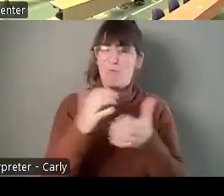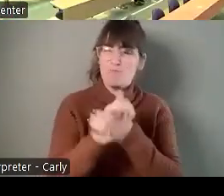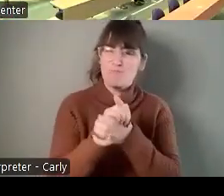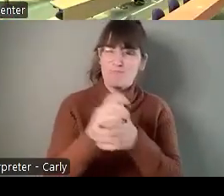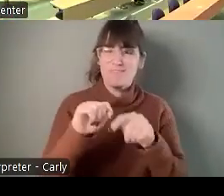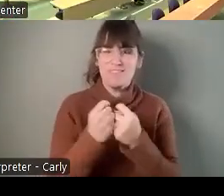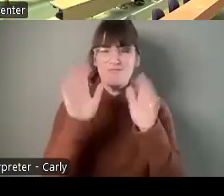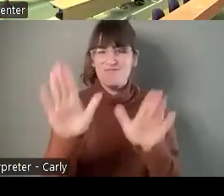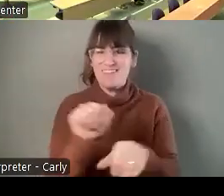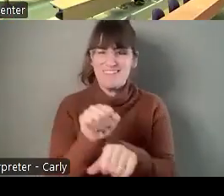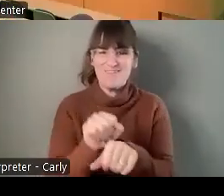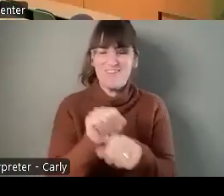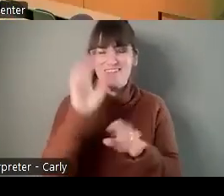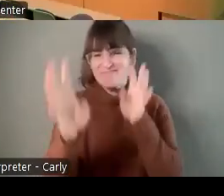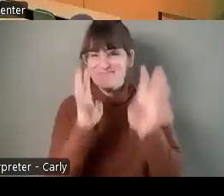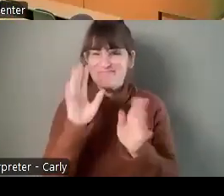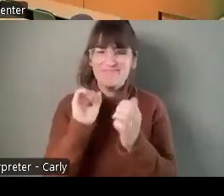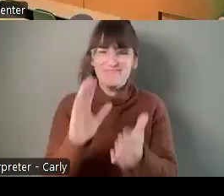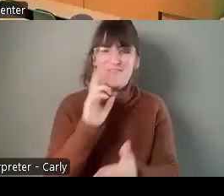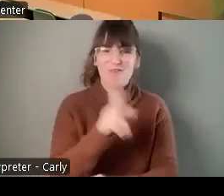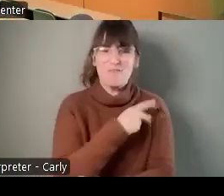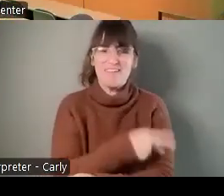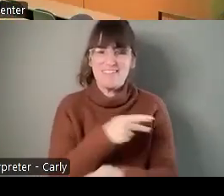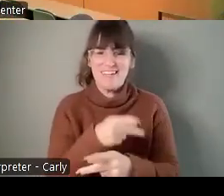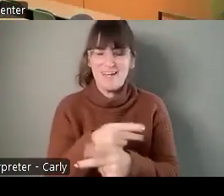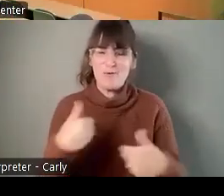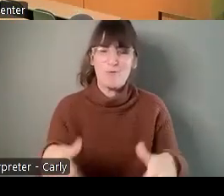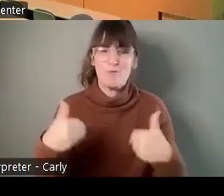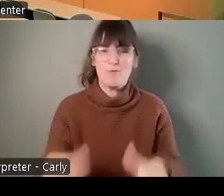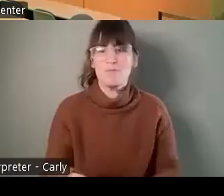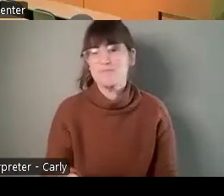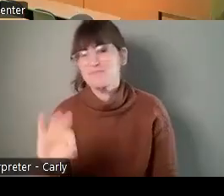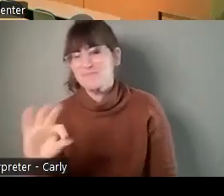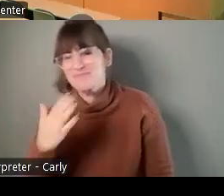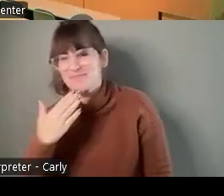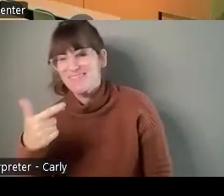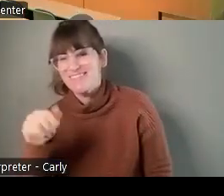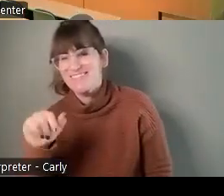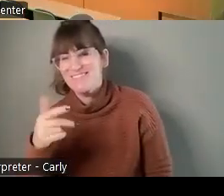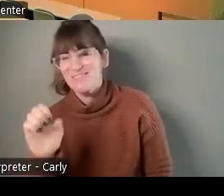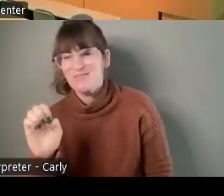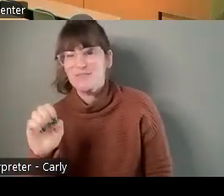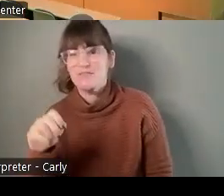before I said it out loud. Helen, thanks, George. Um, and hi. I have a brief comment and then two